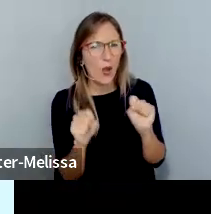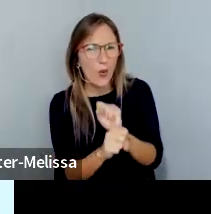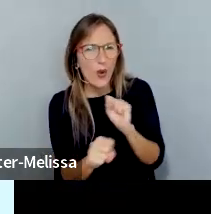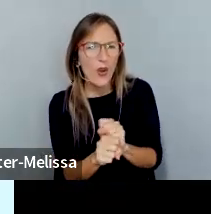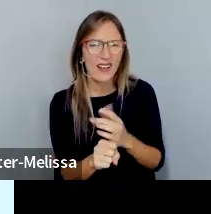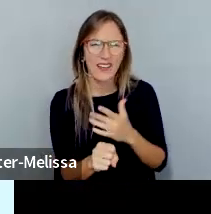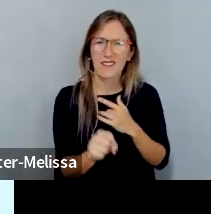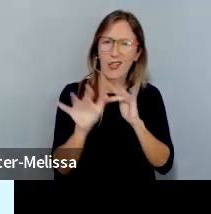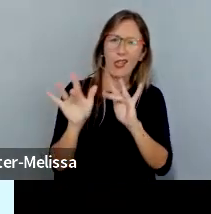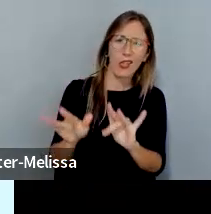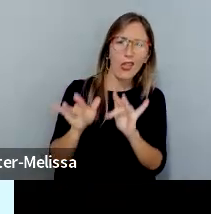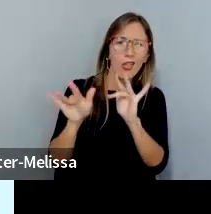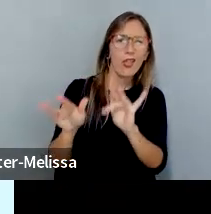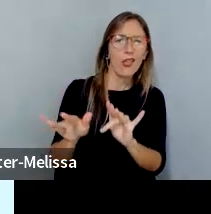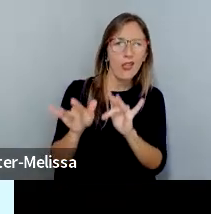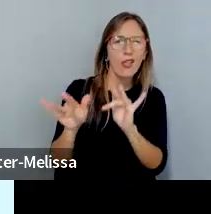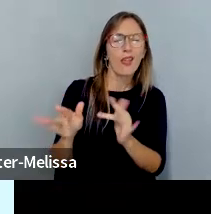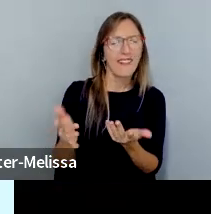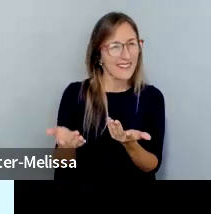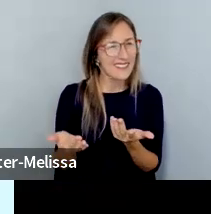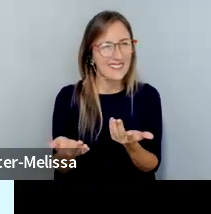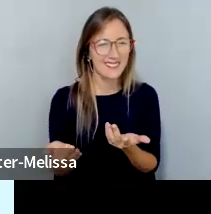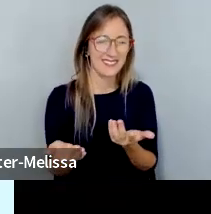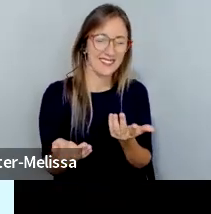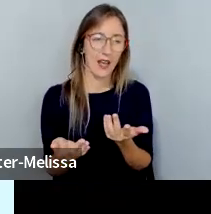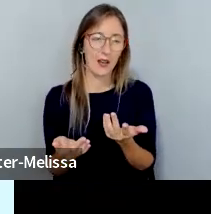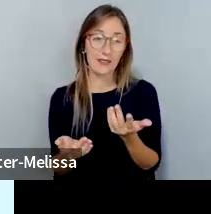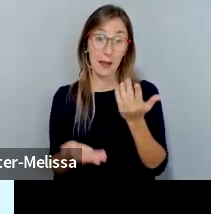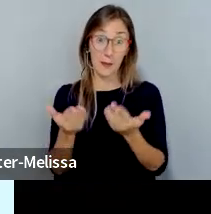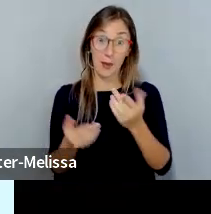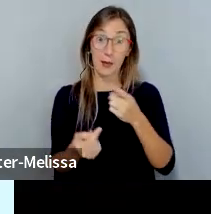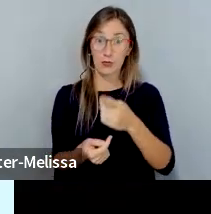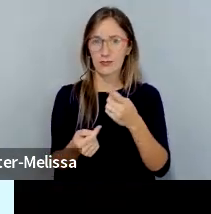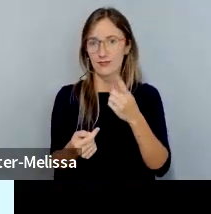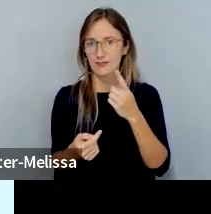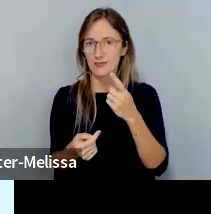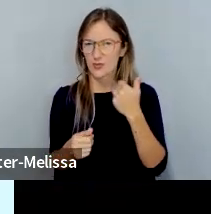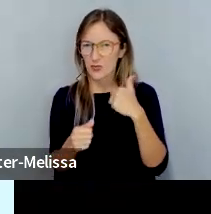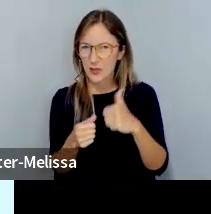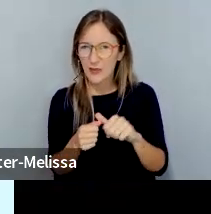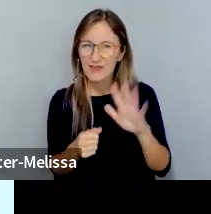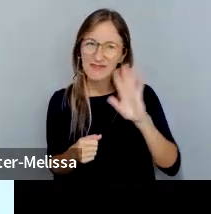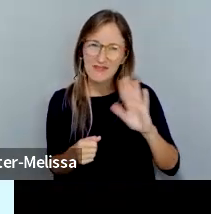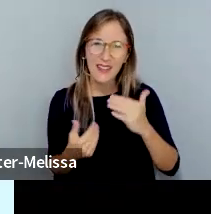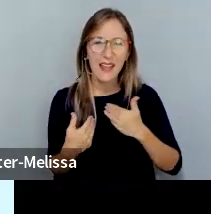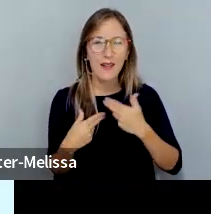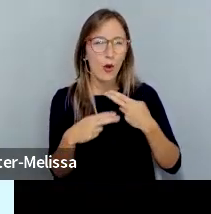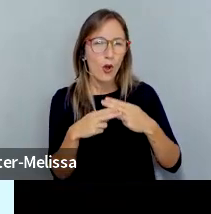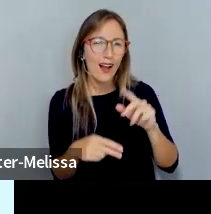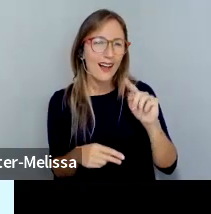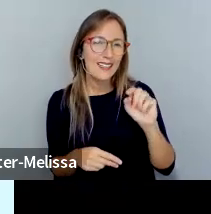people with disabilities were useless, unable to contribute to society,